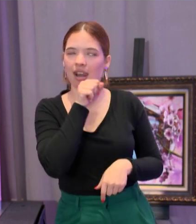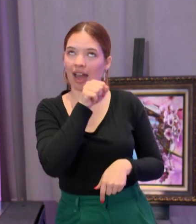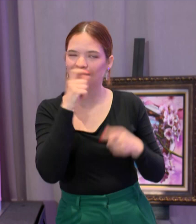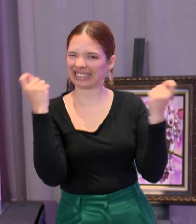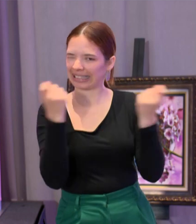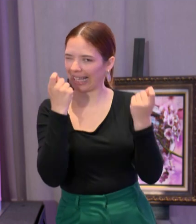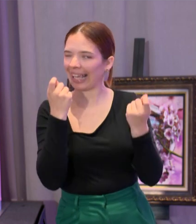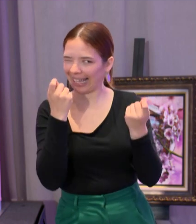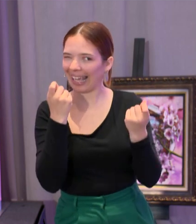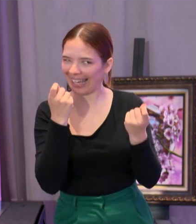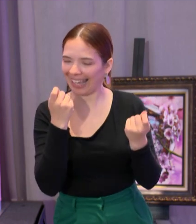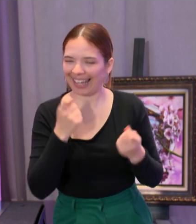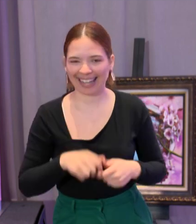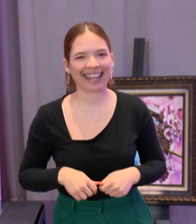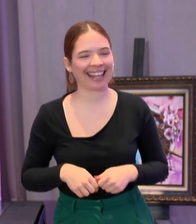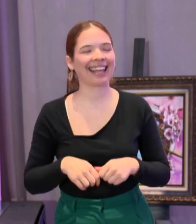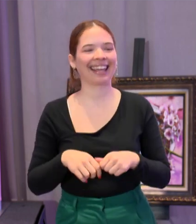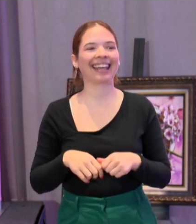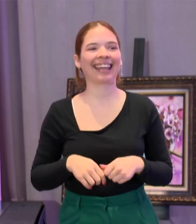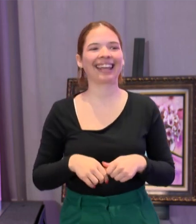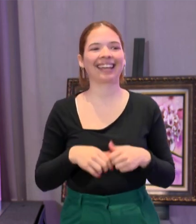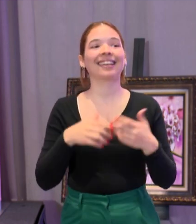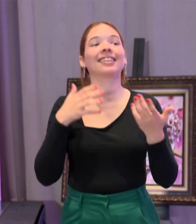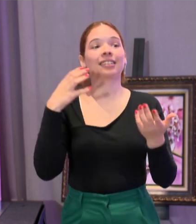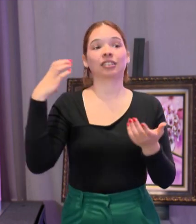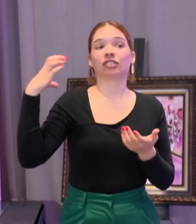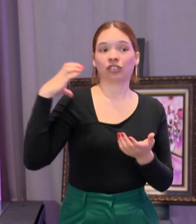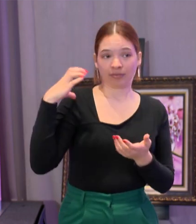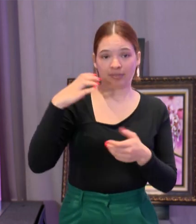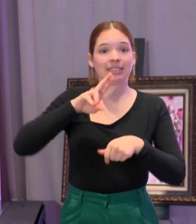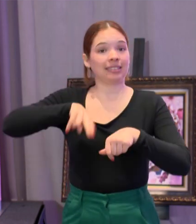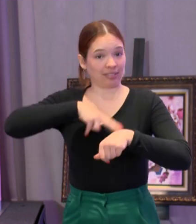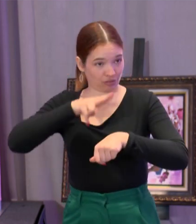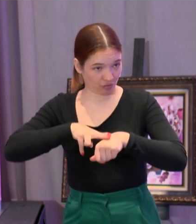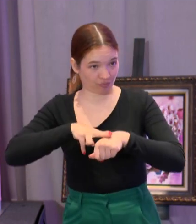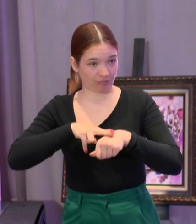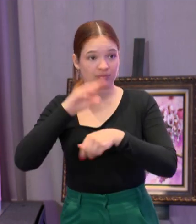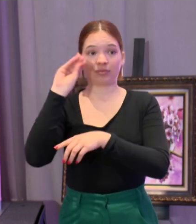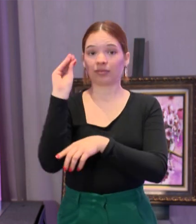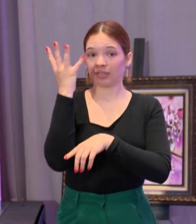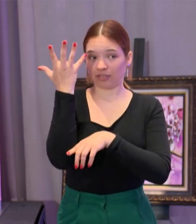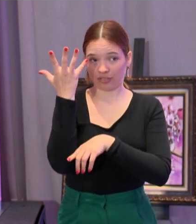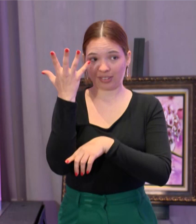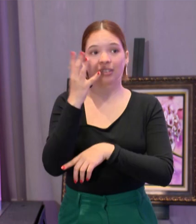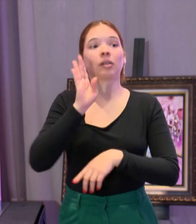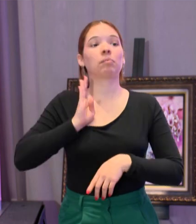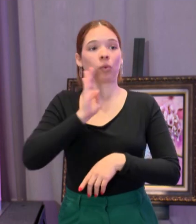AND ALSO THE CHAIR OF THE NATIONAL CHERRY BLOSSOM FESTIVAL BOARD OF DIRECTORS, DAVID MORAN.